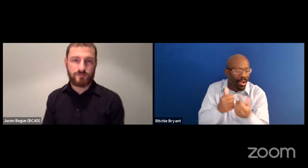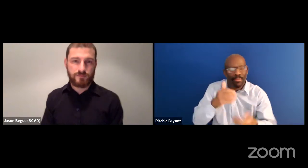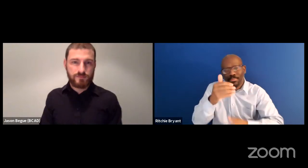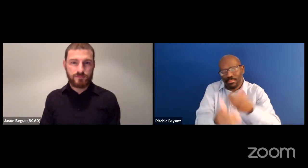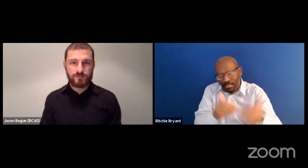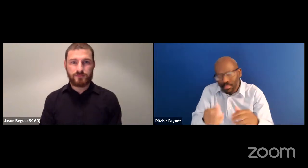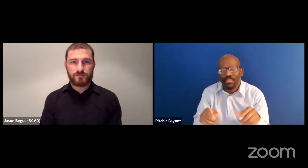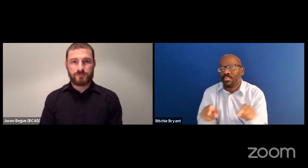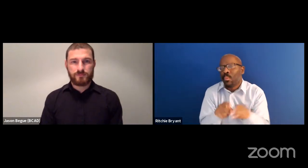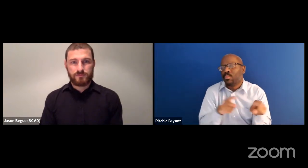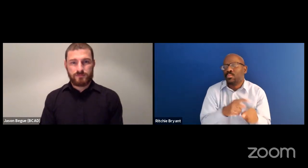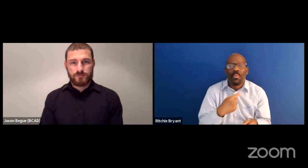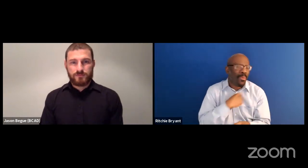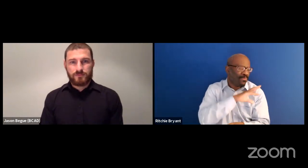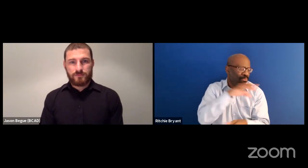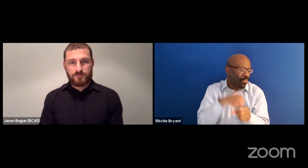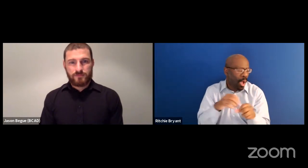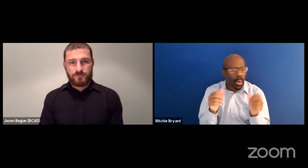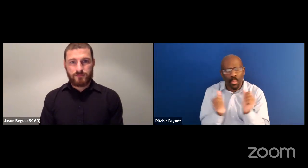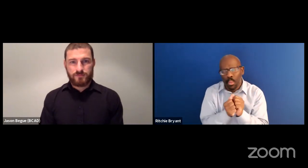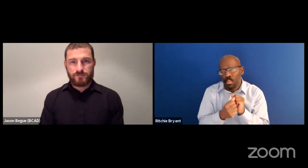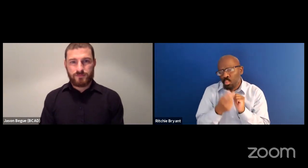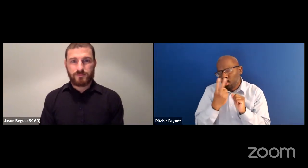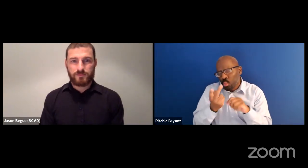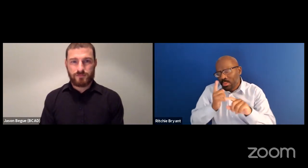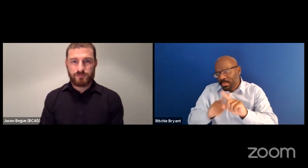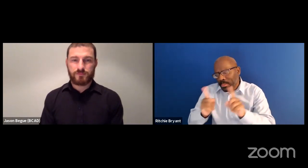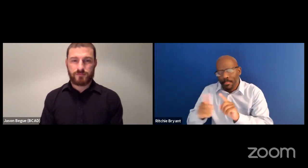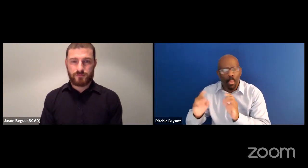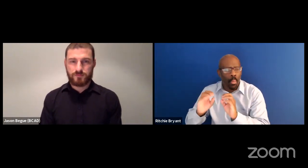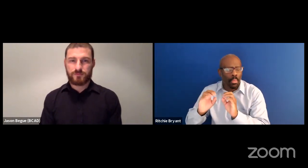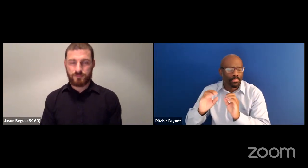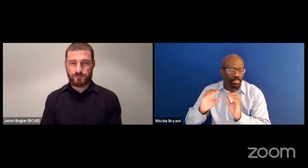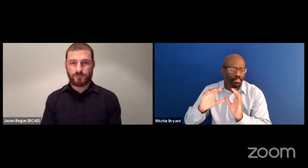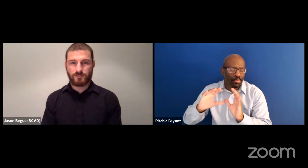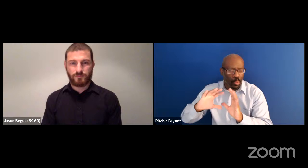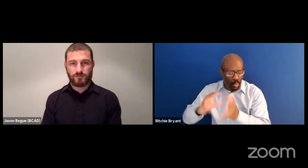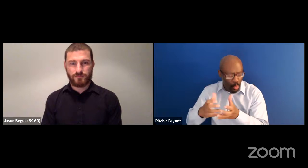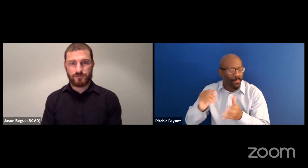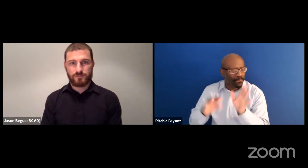of changes with certification. A lot of challenges we faced. I've also been involved with two